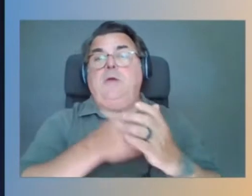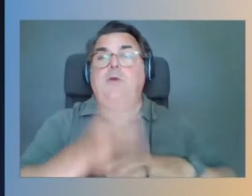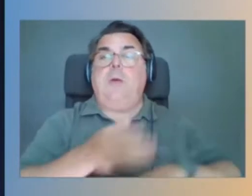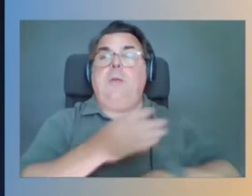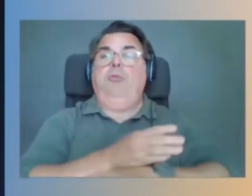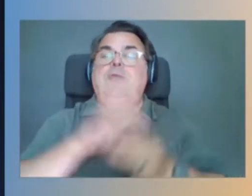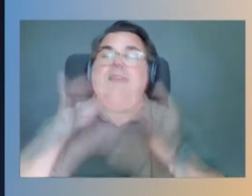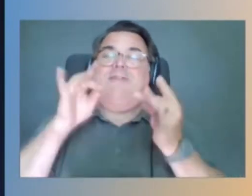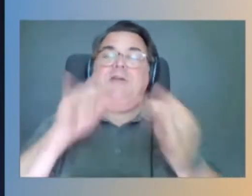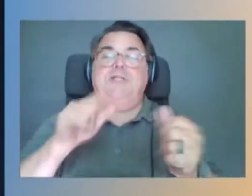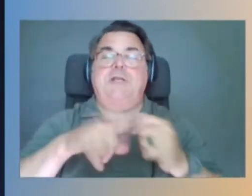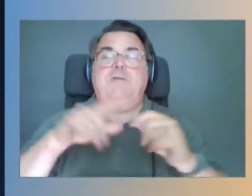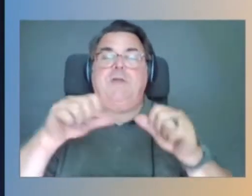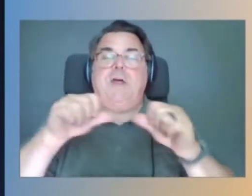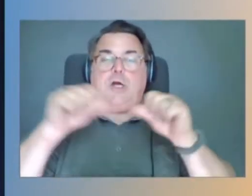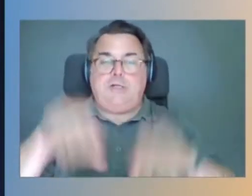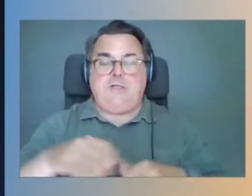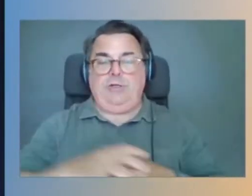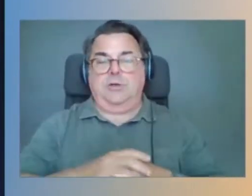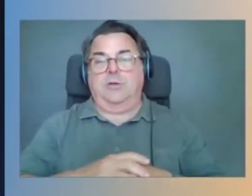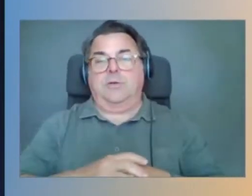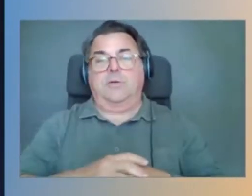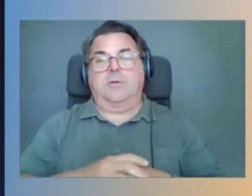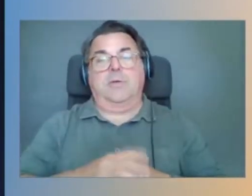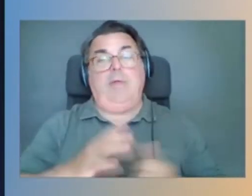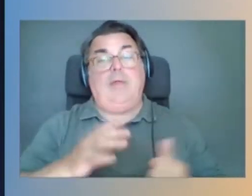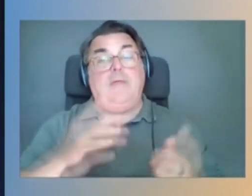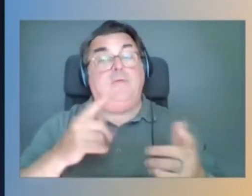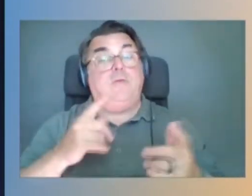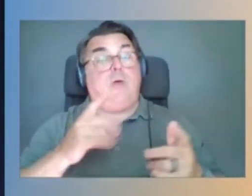And our Silicon innovation is basically, the next step in this journey.